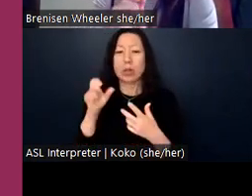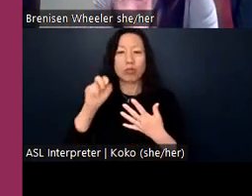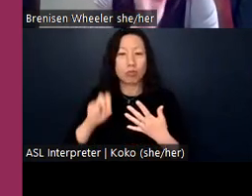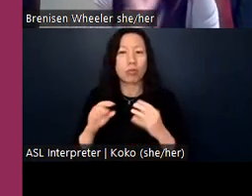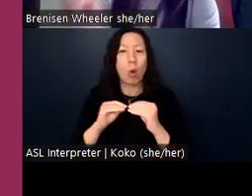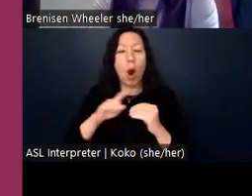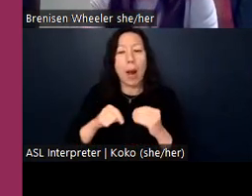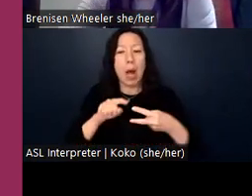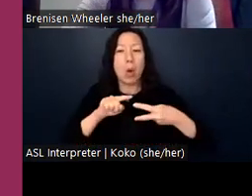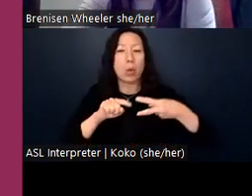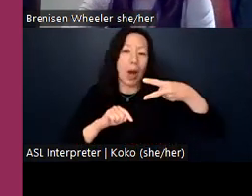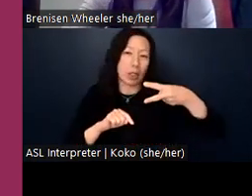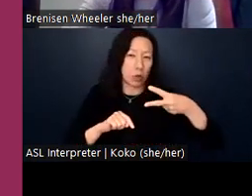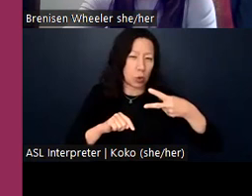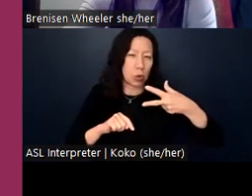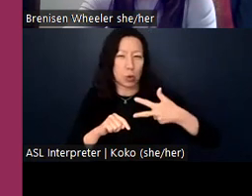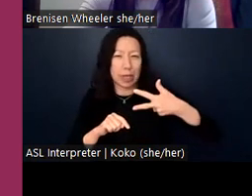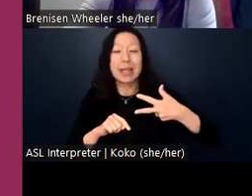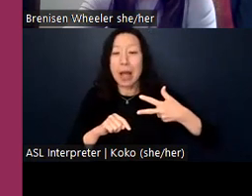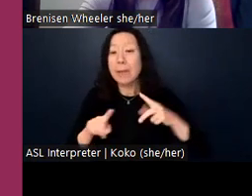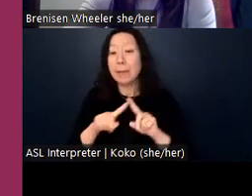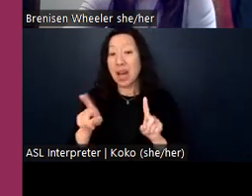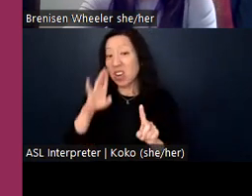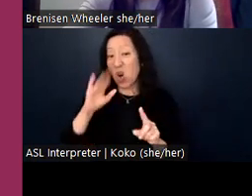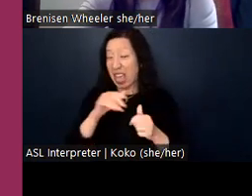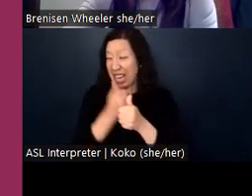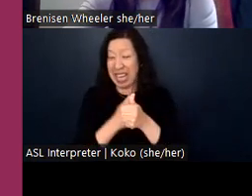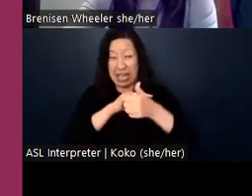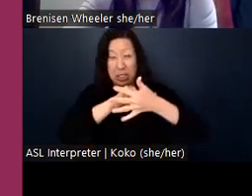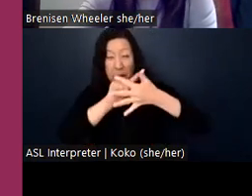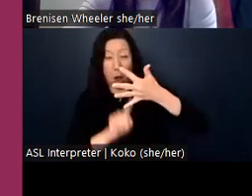has a corresponding bubbling where you can learn more about each so once you add the